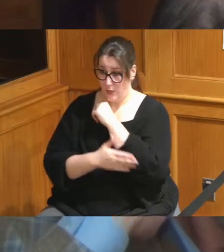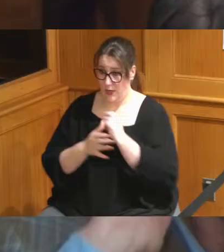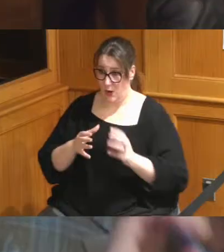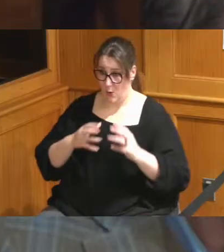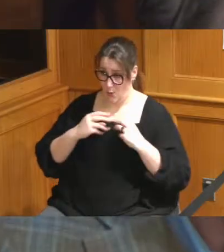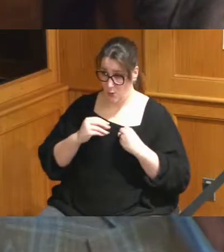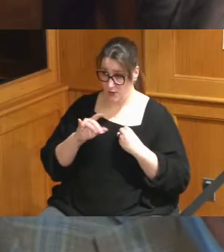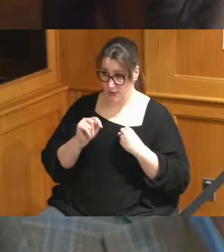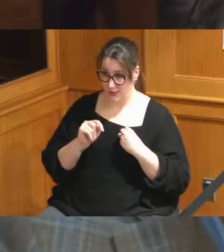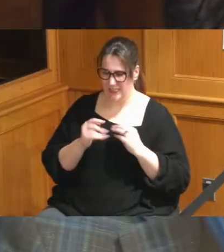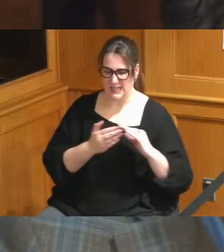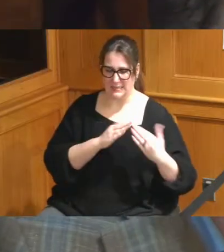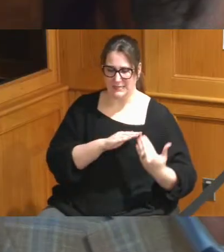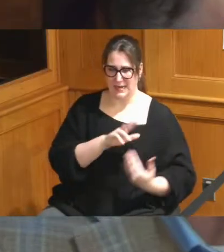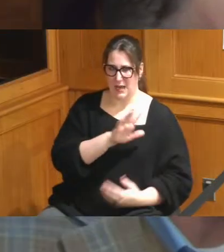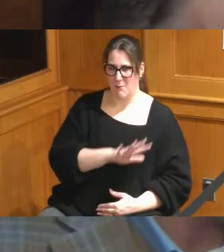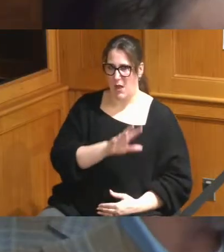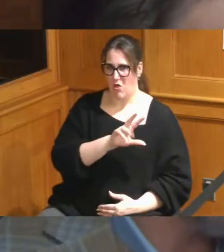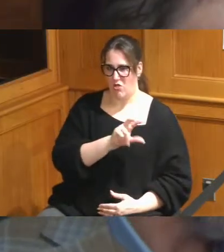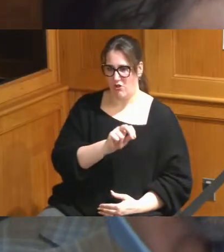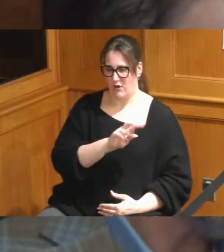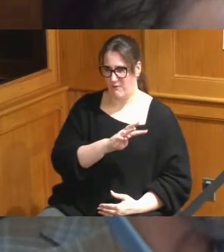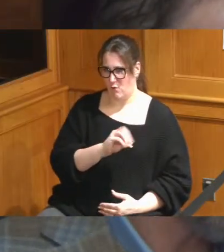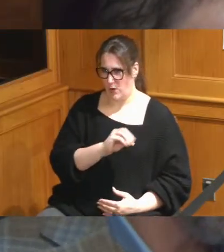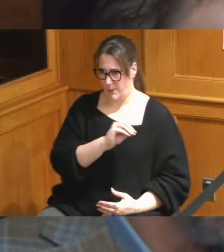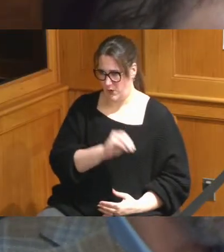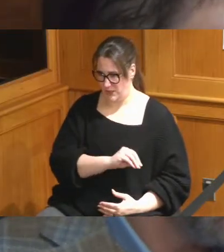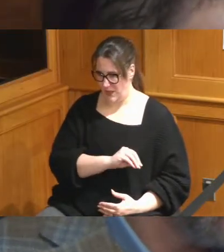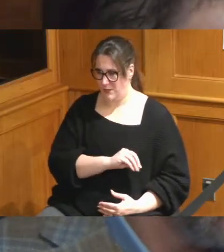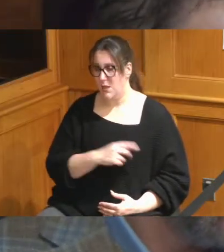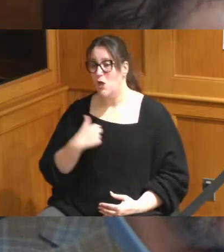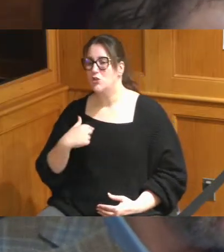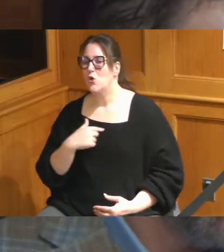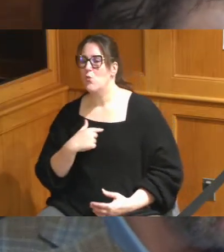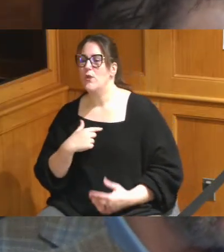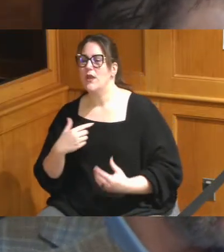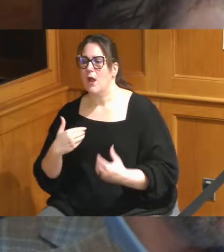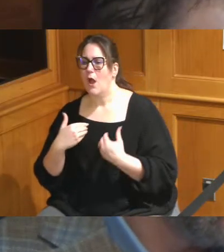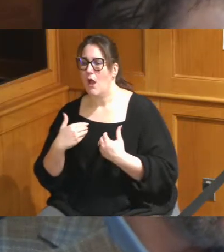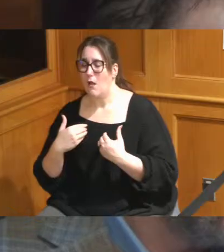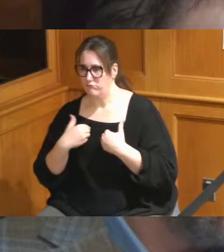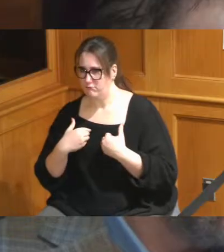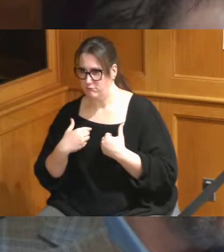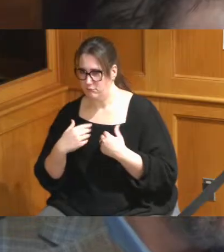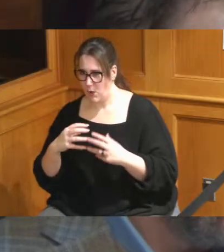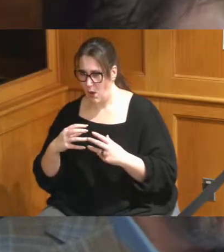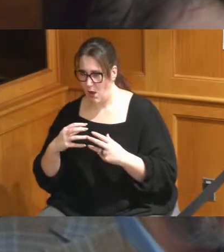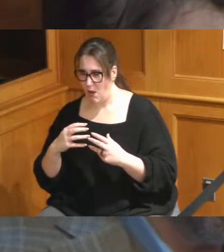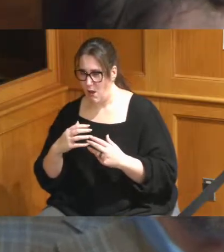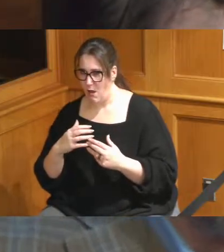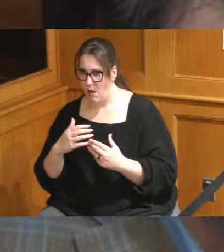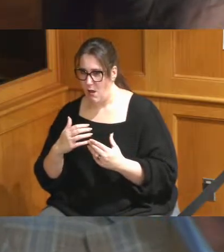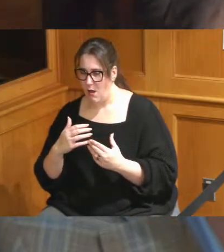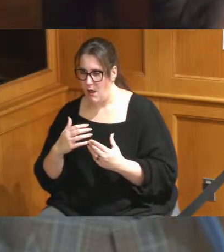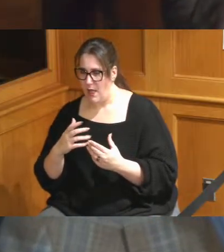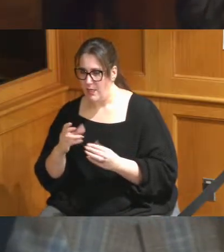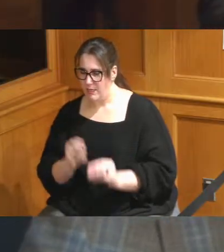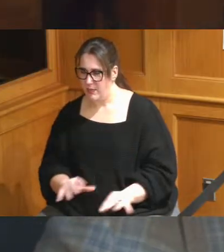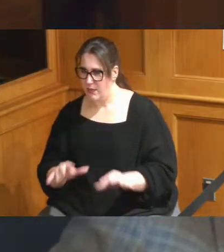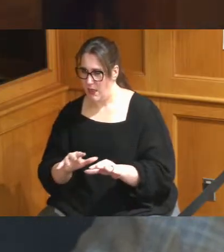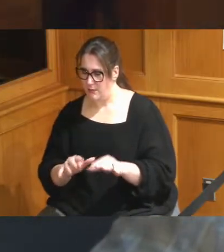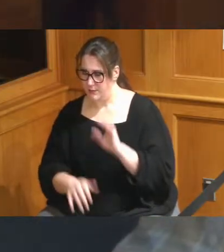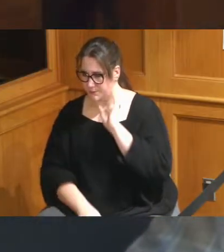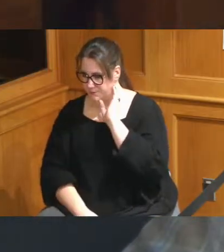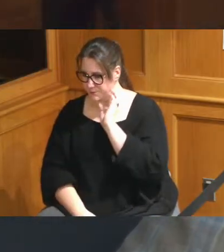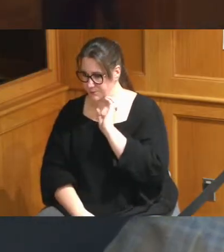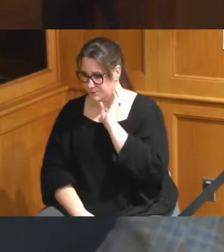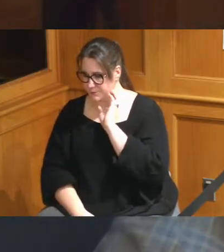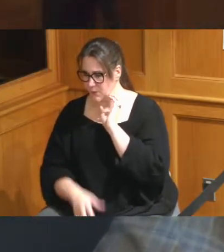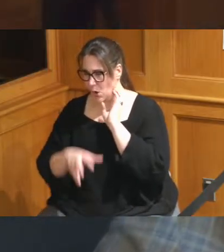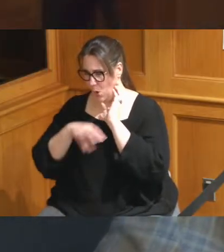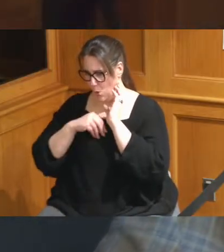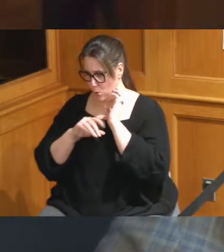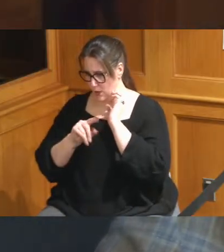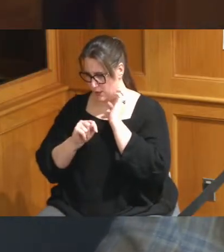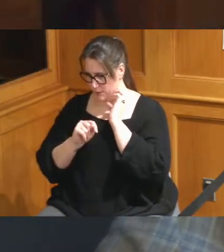has about 30 maybe 40%. But we own the land. With that in mind, we had some other parcels about back